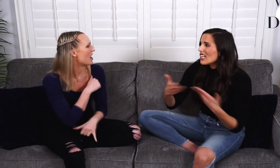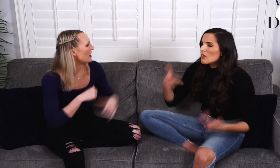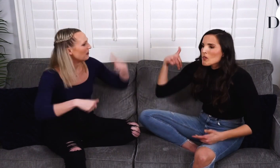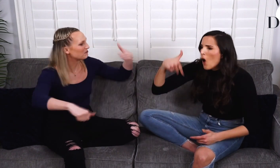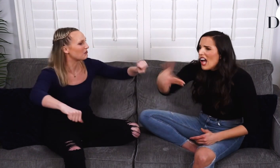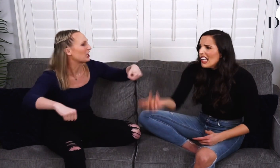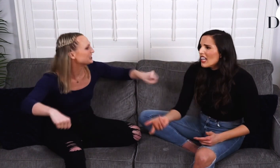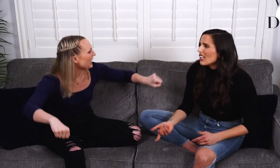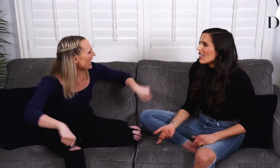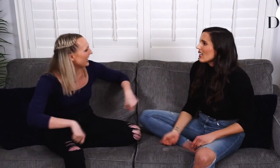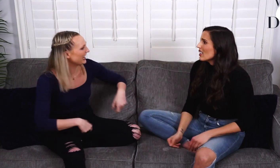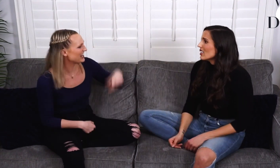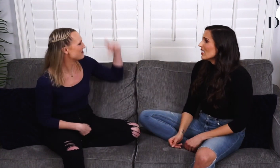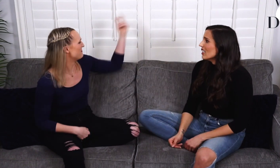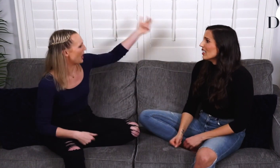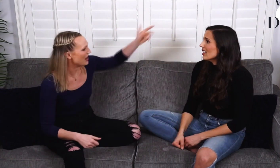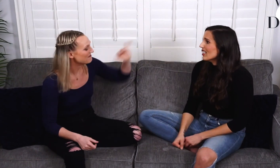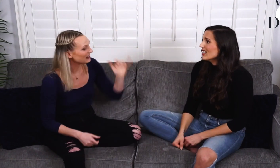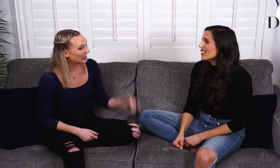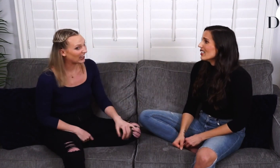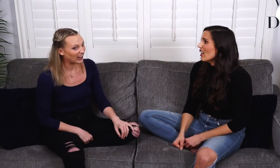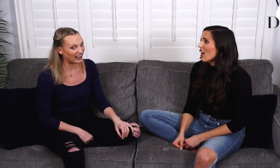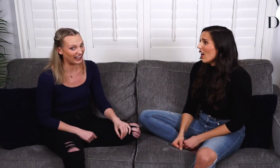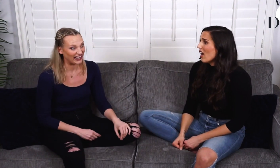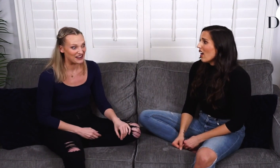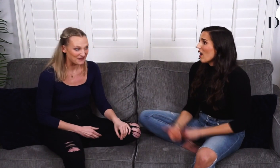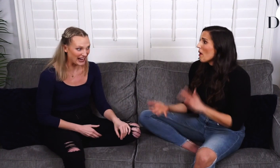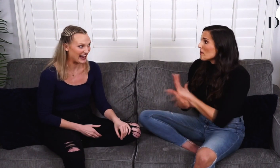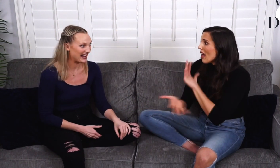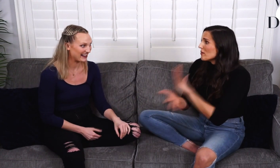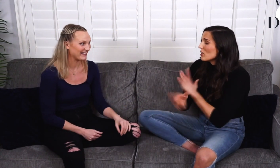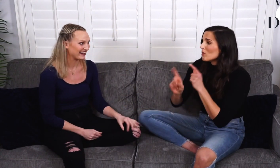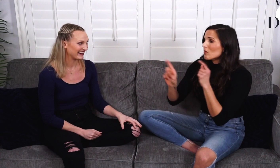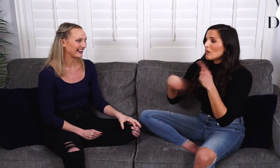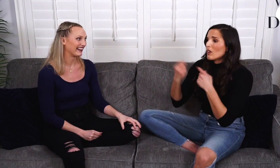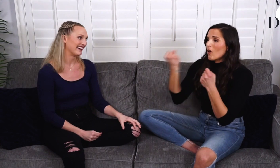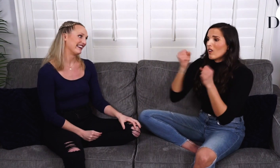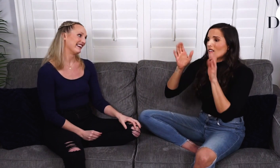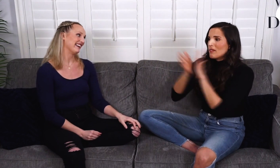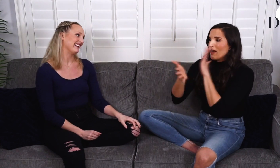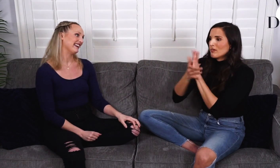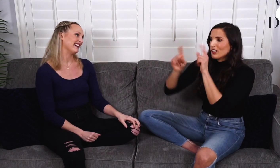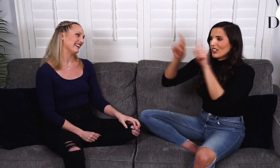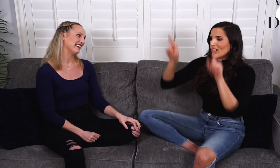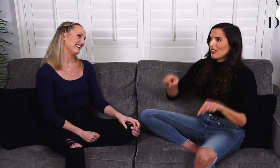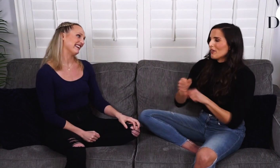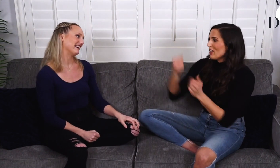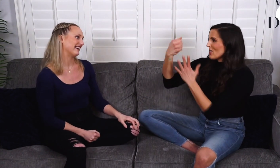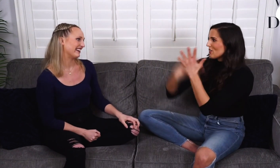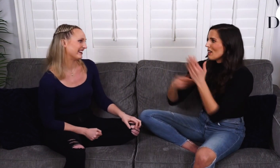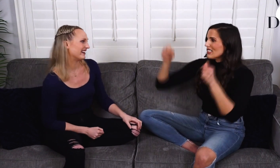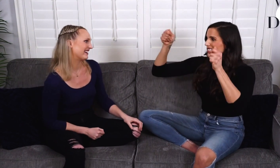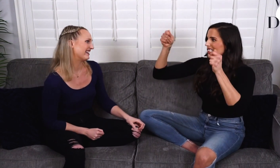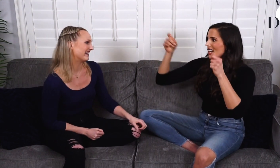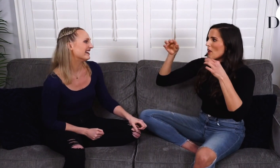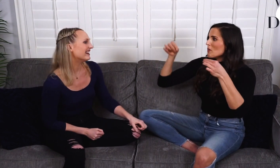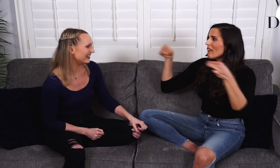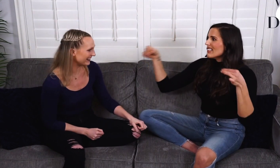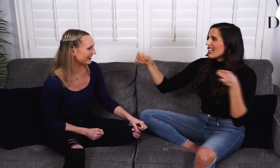like walking! - Trucks and motorcycles that are driving outside. It's just like, “Wow!” - Even a sheet of paper! When I have to hold of paper with a script on it and